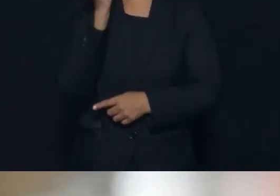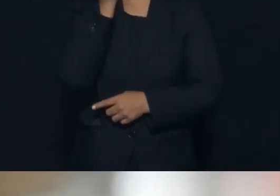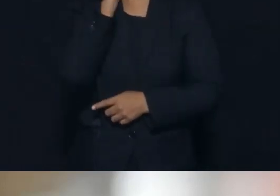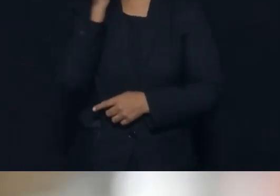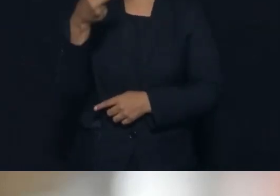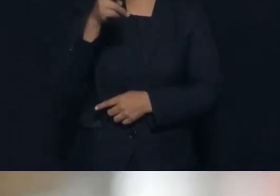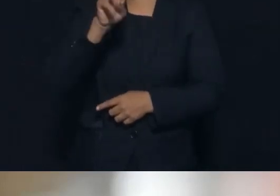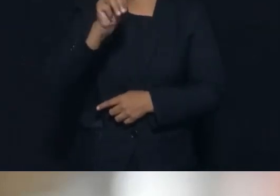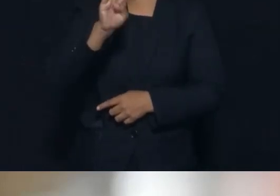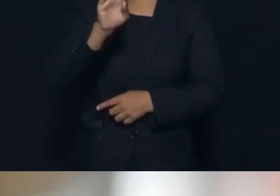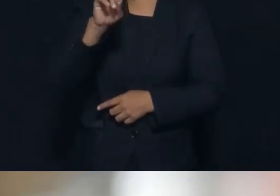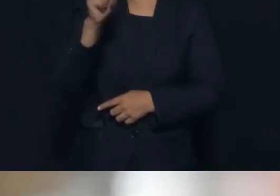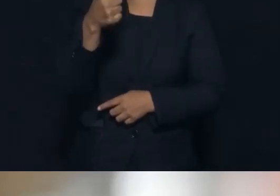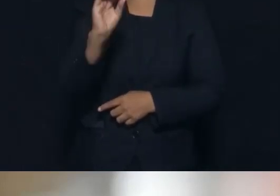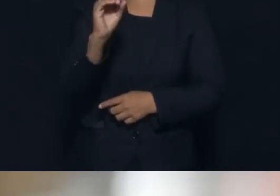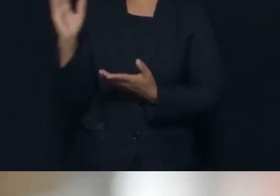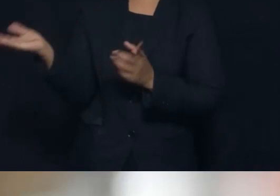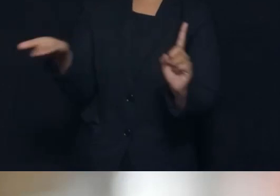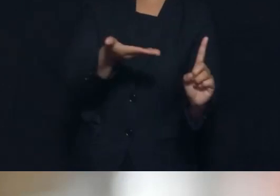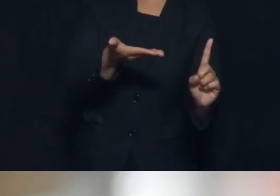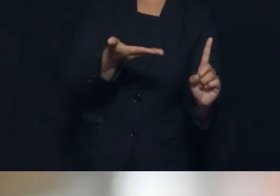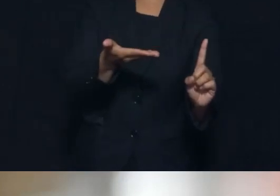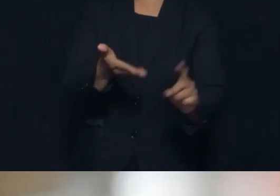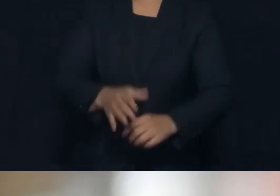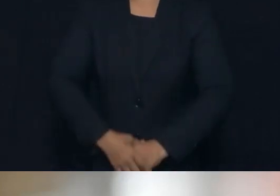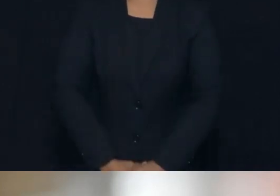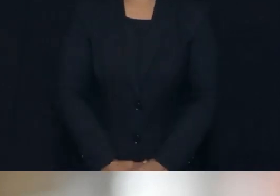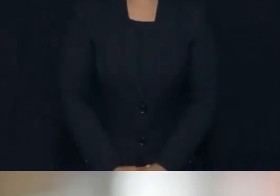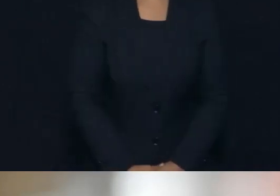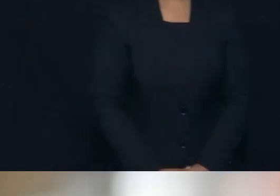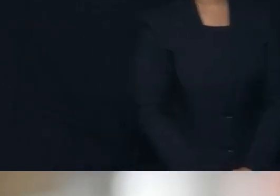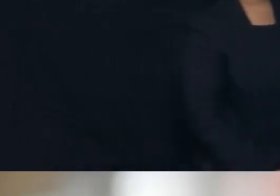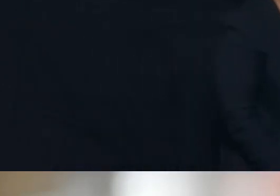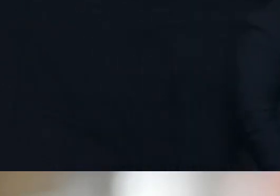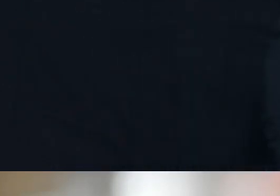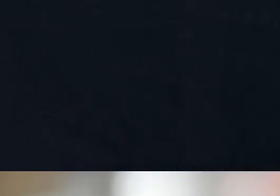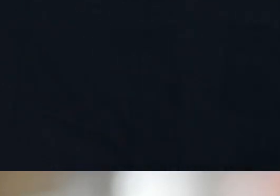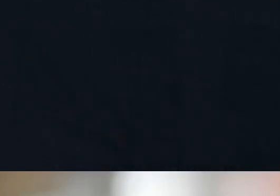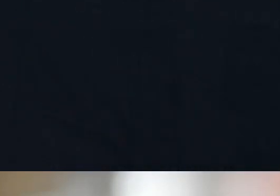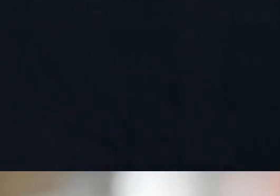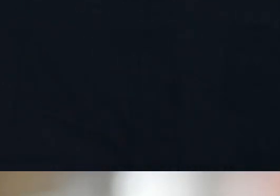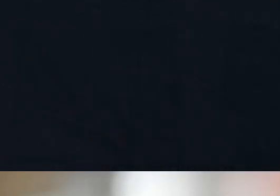The floor is yours! Welcome.